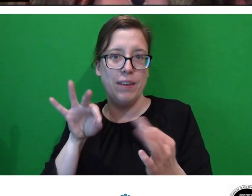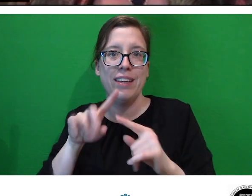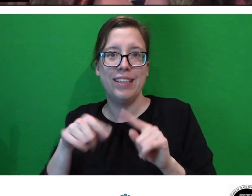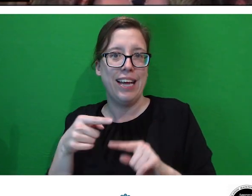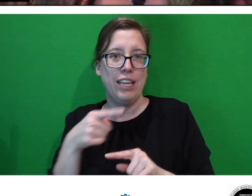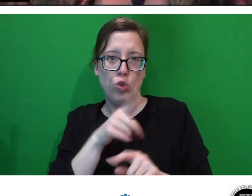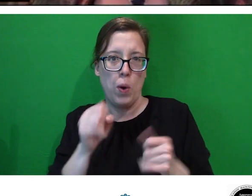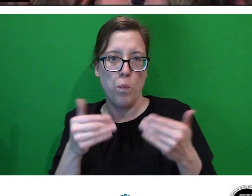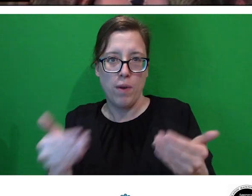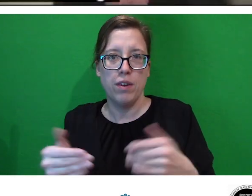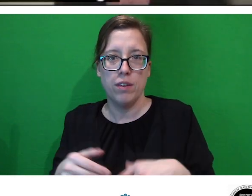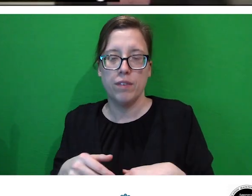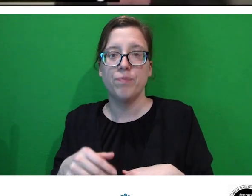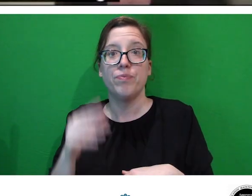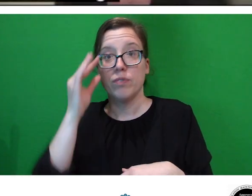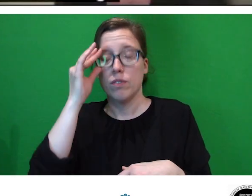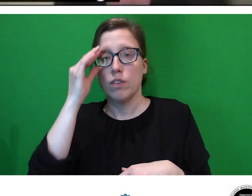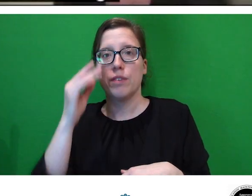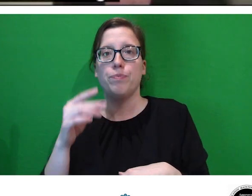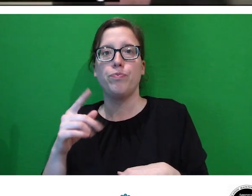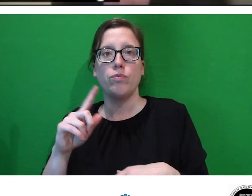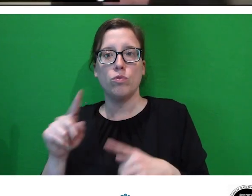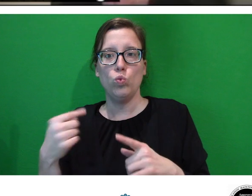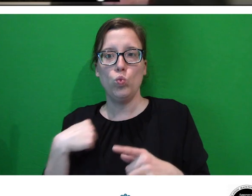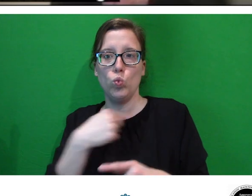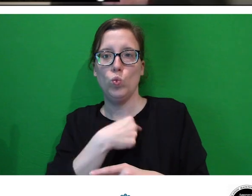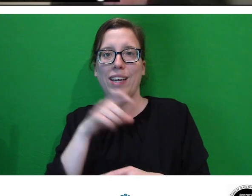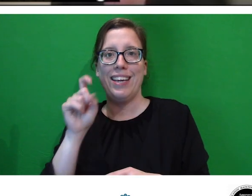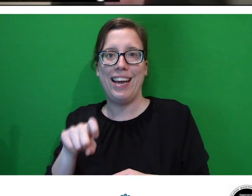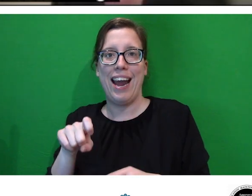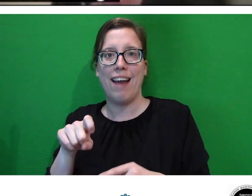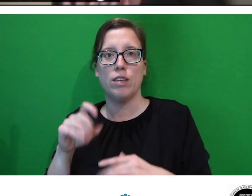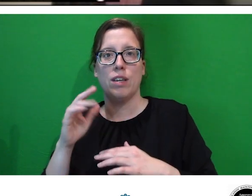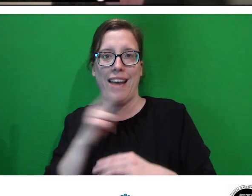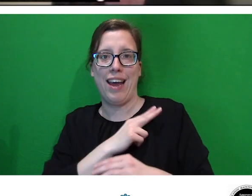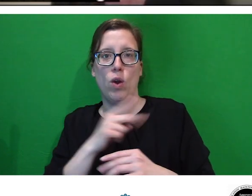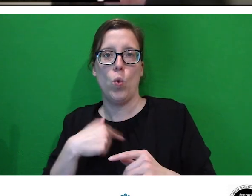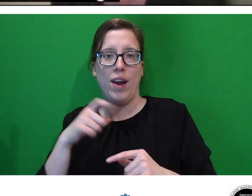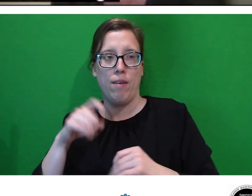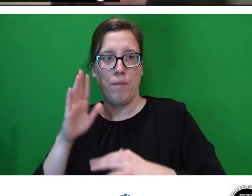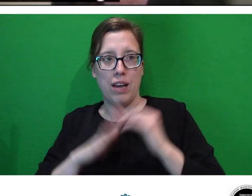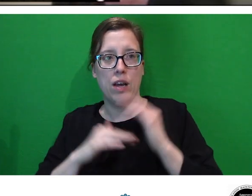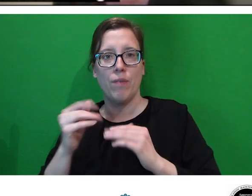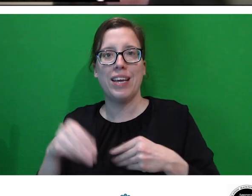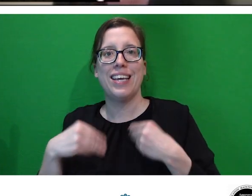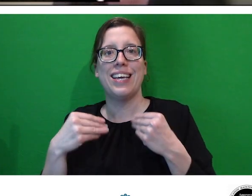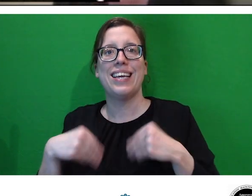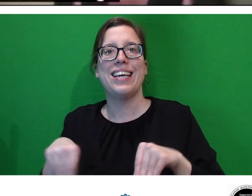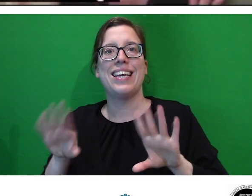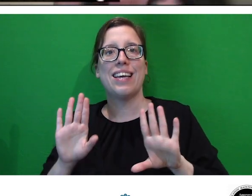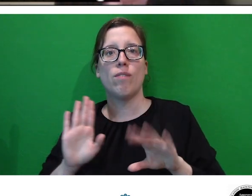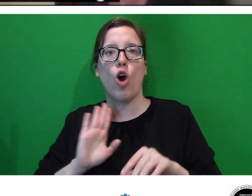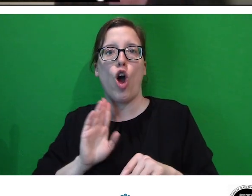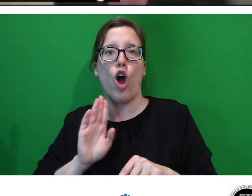Heidi: Yep. And then this last one, I'm just going to, I always, I have to put my last little piece of feedback in and then you can move on. Susan: Yeah.